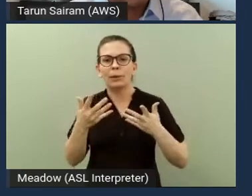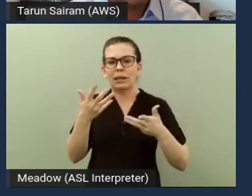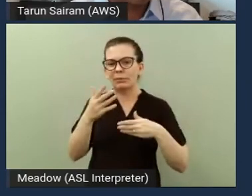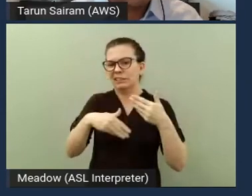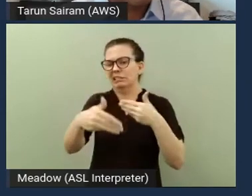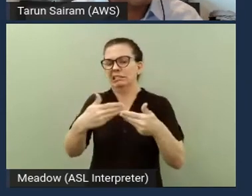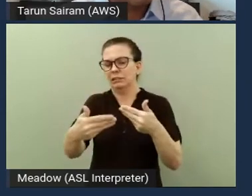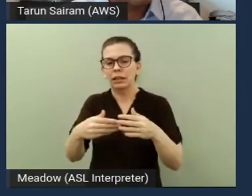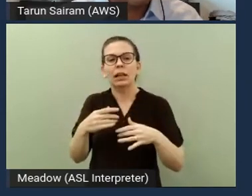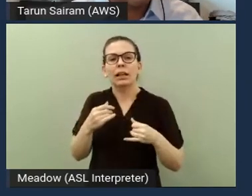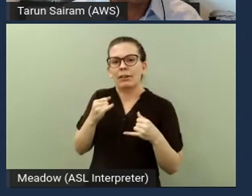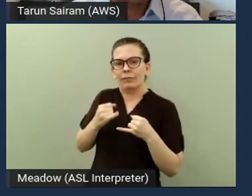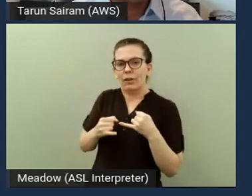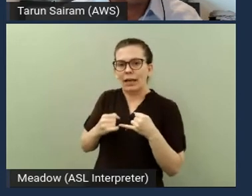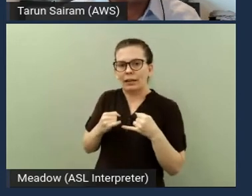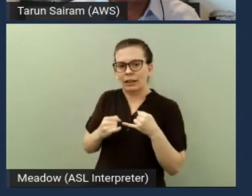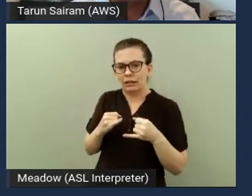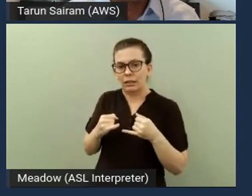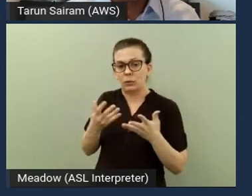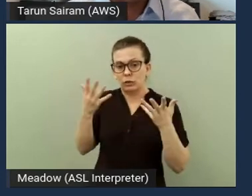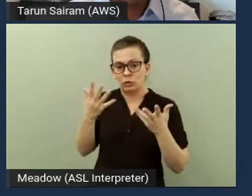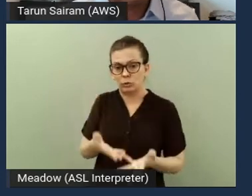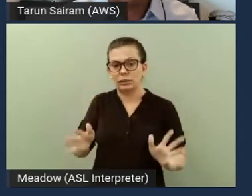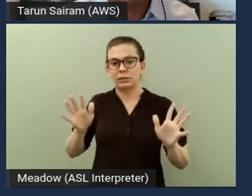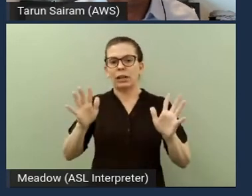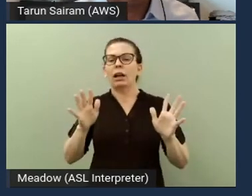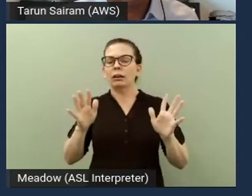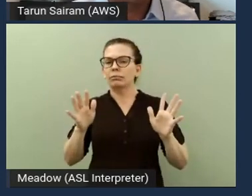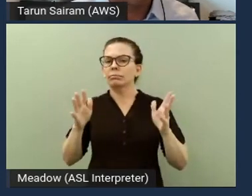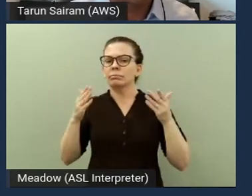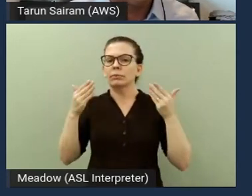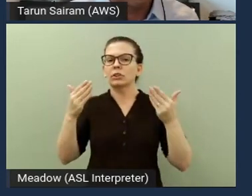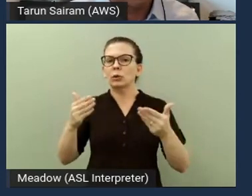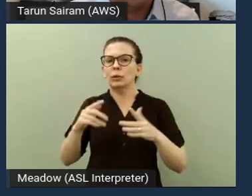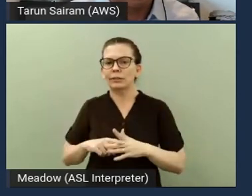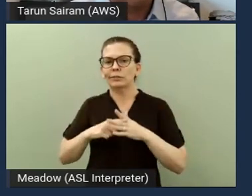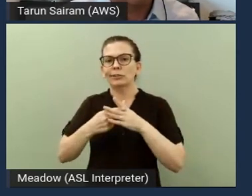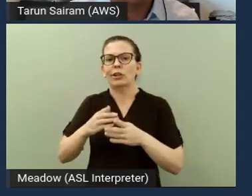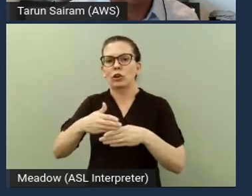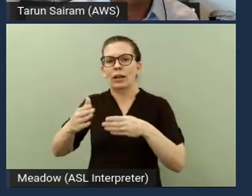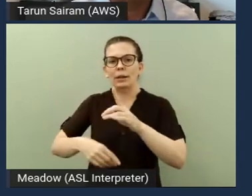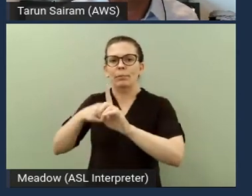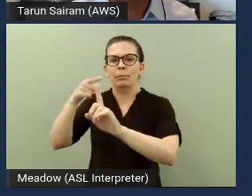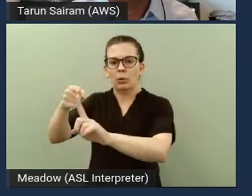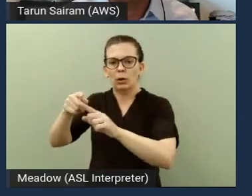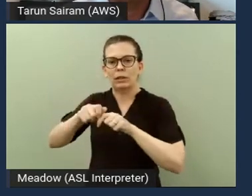And finally, like, after you're done with it, you can just invoke them. - Right. Using the invoke endpoint, the async API.